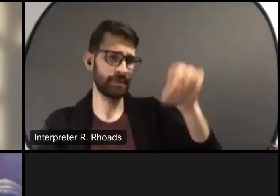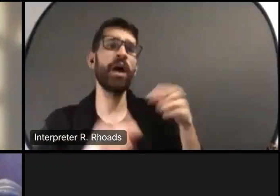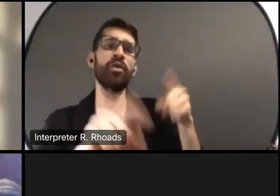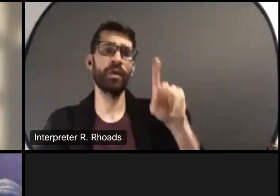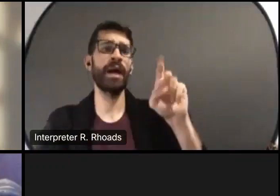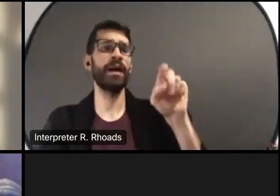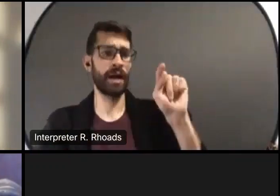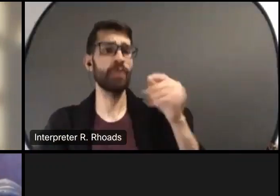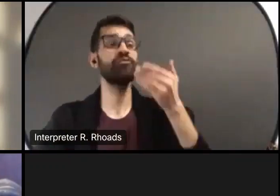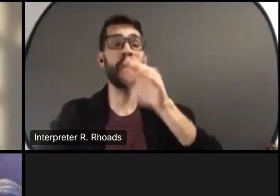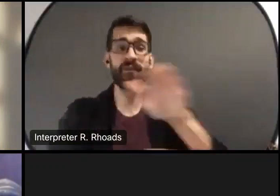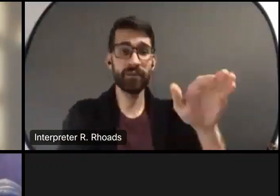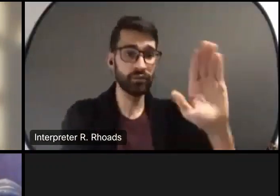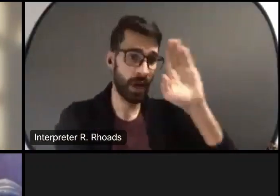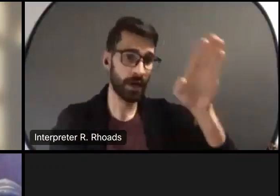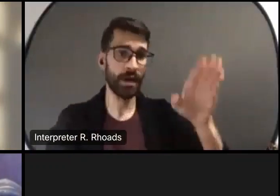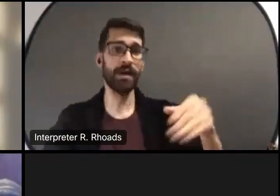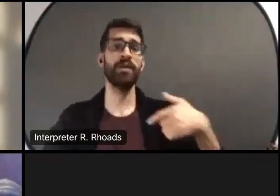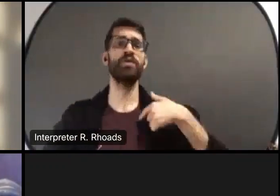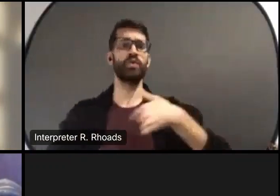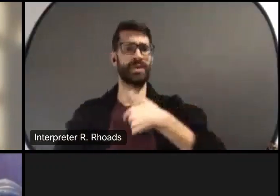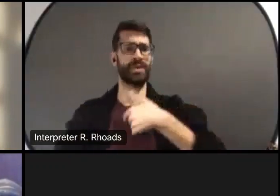regard to the checkbook which we in the office have just had a discussion about.